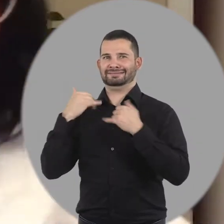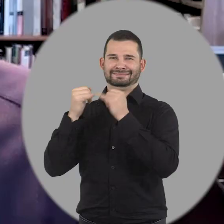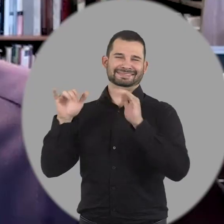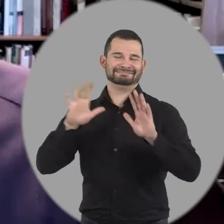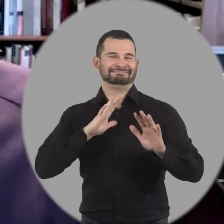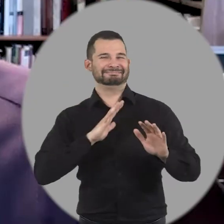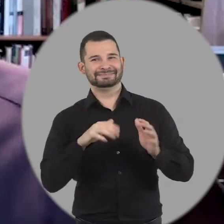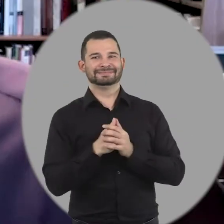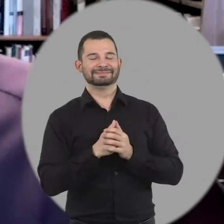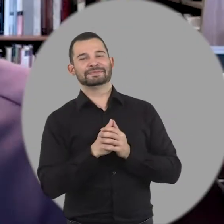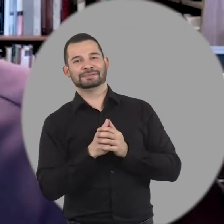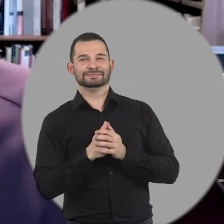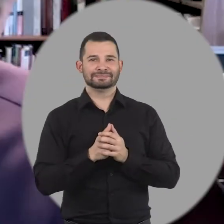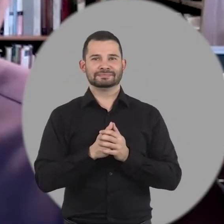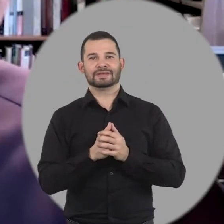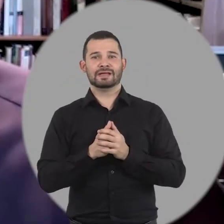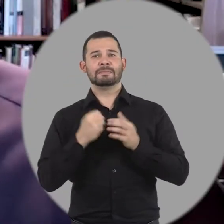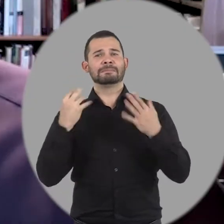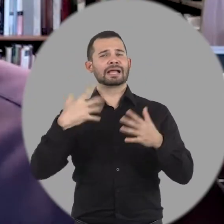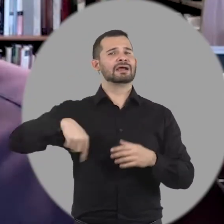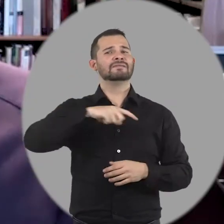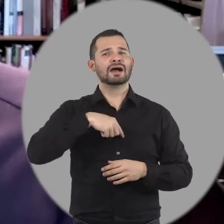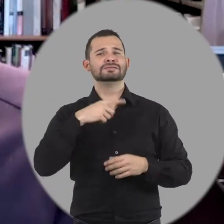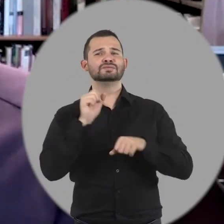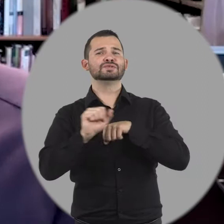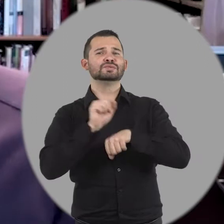You know, that a bunch of us on the west coast were involved in an initiative there. And I know